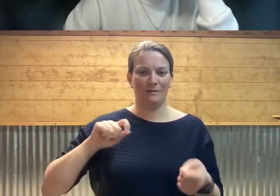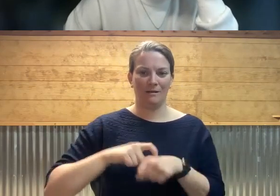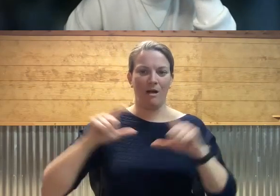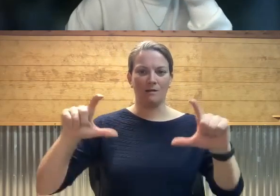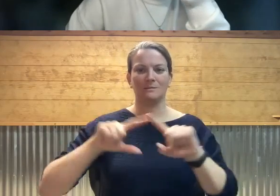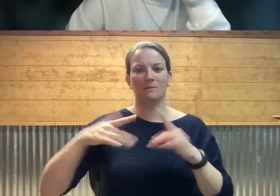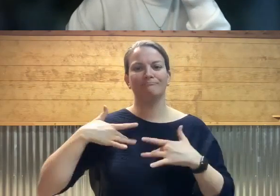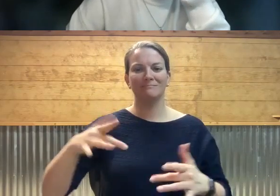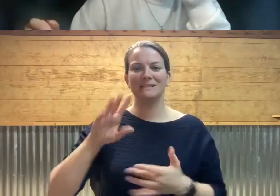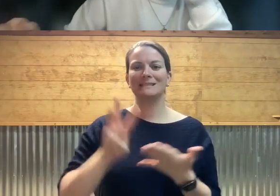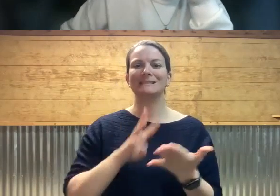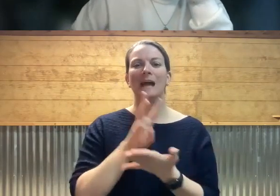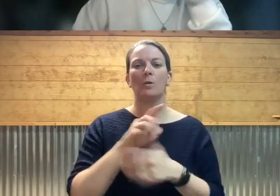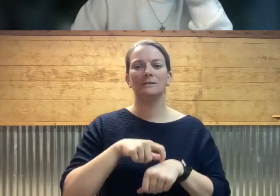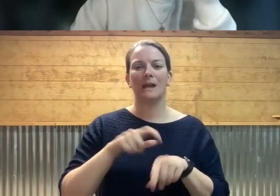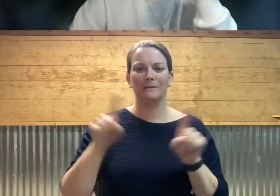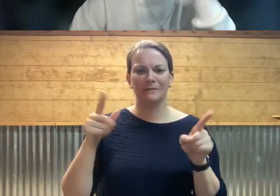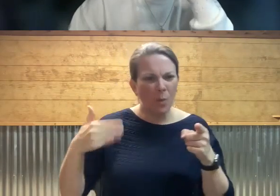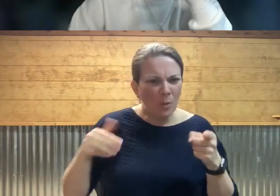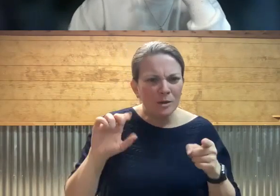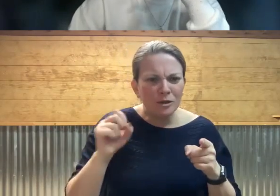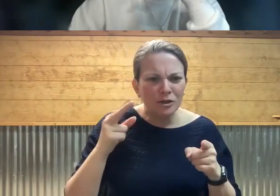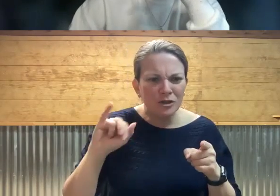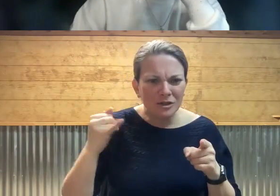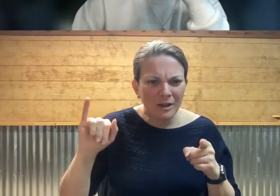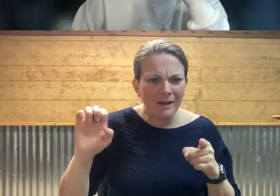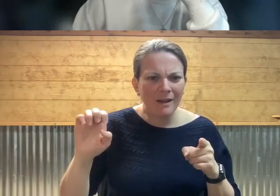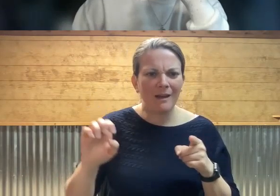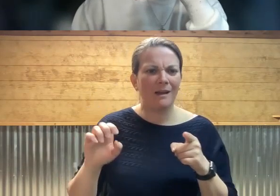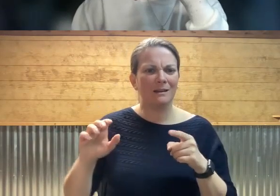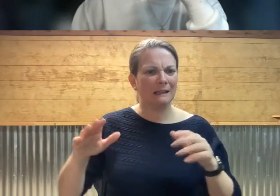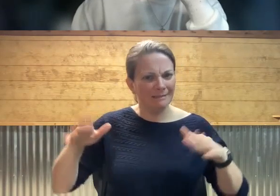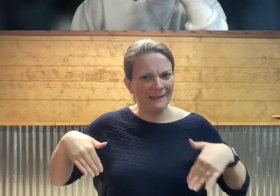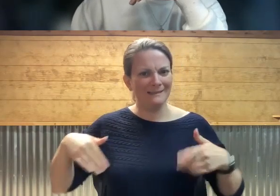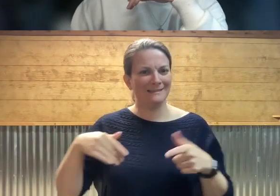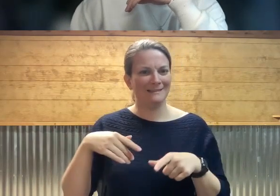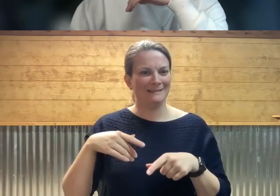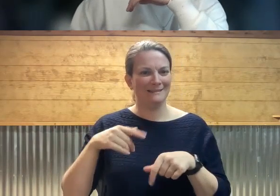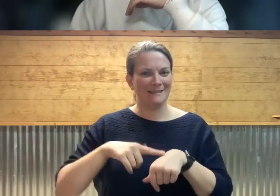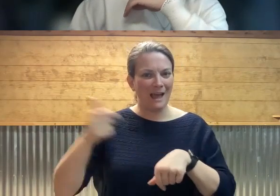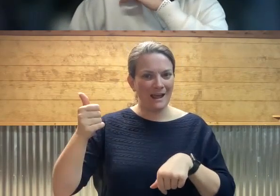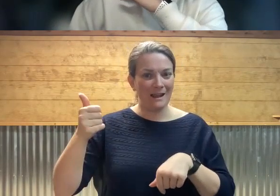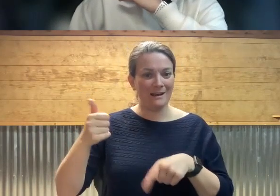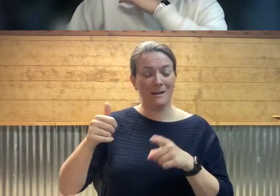Oh, got it? Wow! So she said. It is very late night for you, and it is, you know, afternoon for Maria.